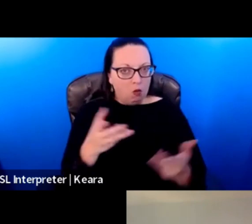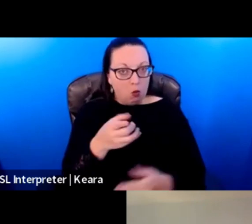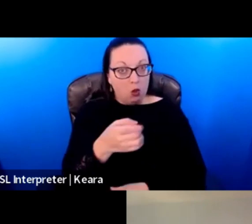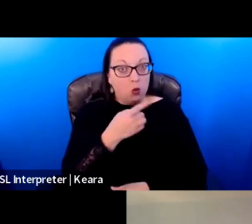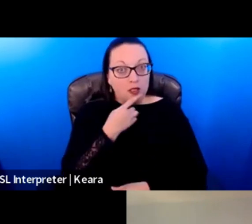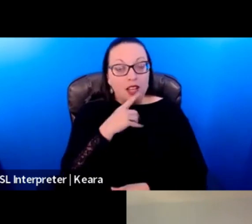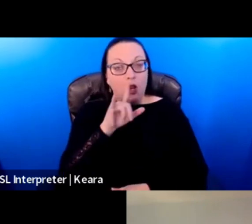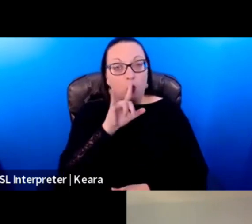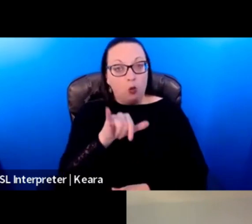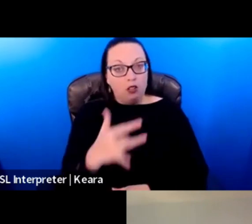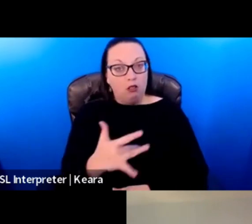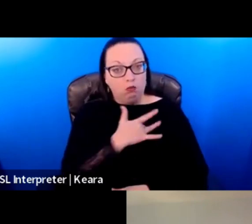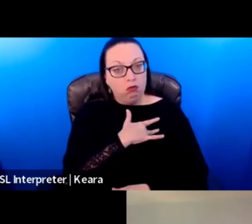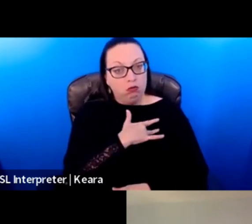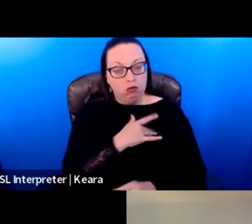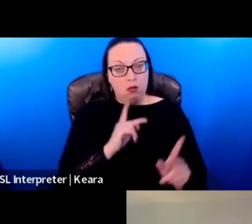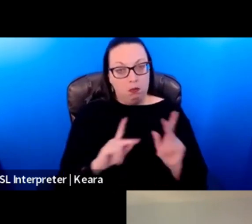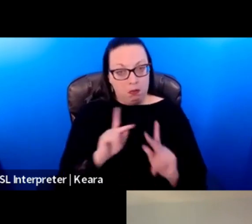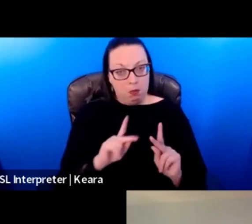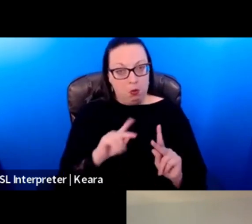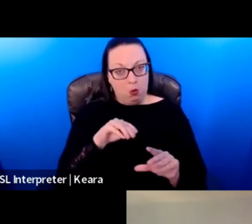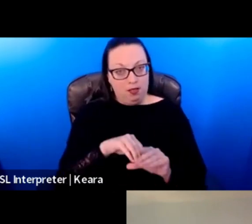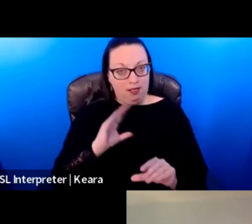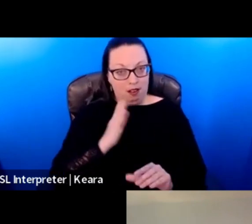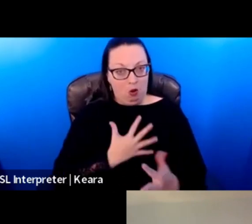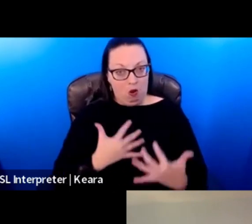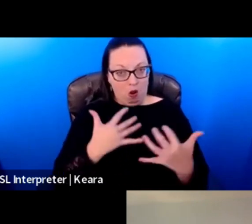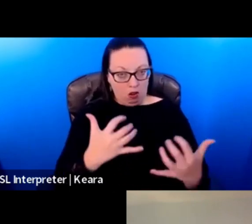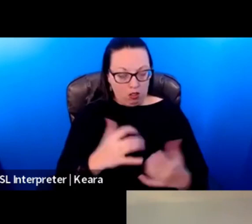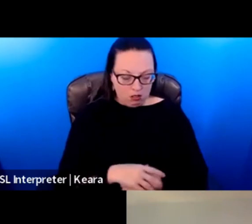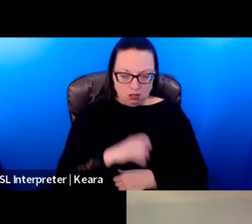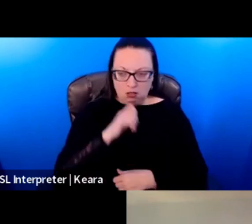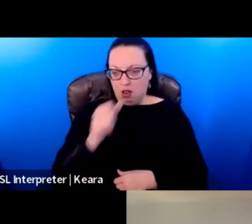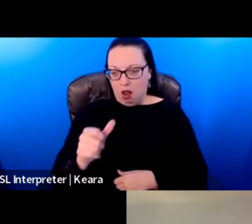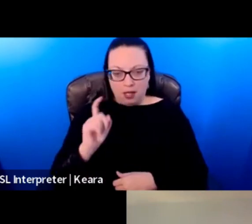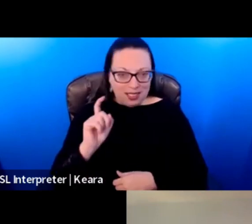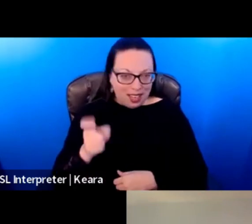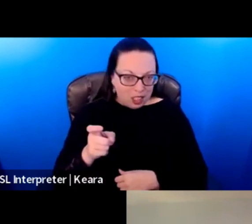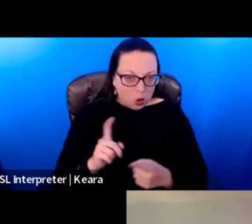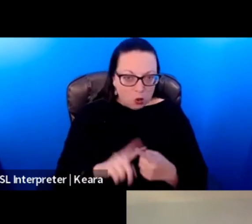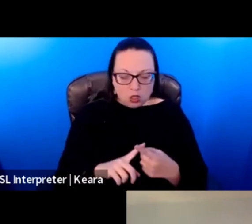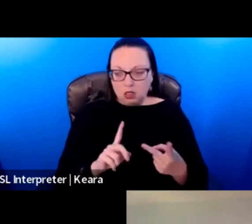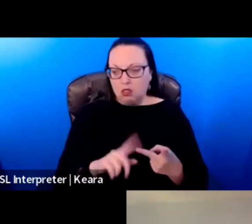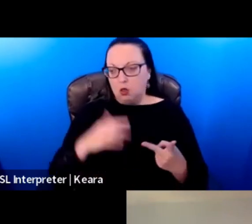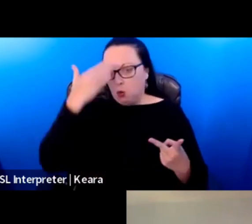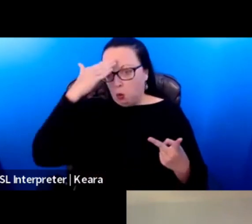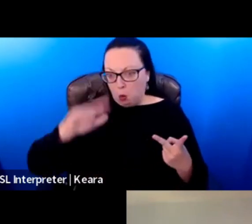our audience, from that not being diagnosed and not knowing you're living with a brain injury when it first happens and